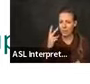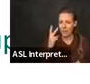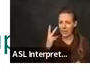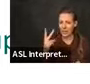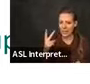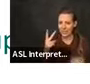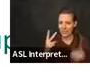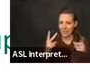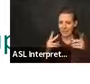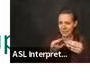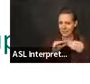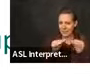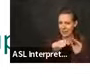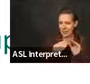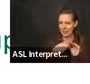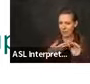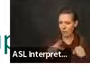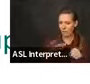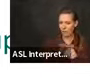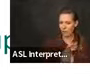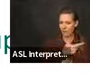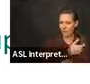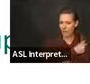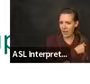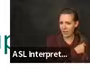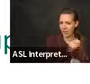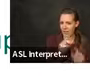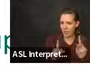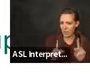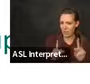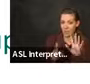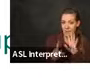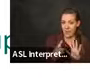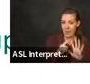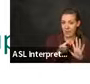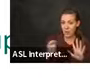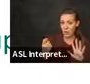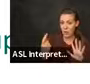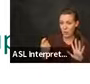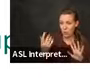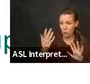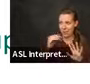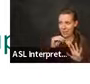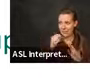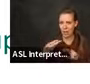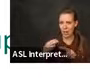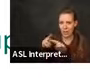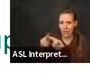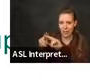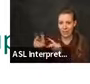number of fully vaccinated five to eleven year olds going up quicker because they